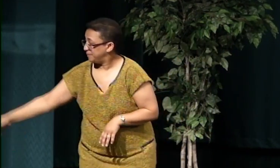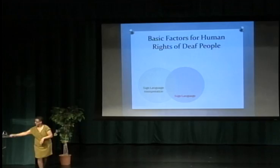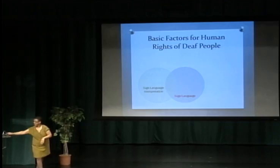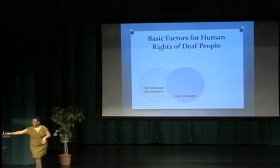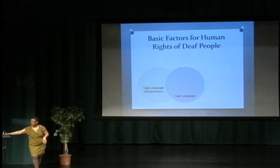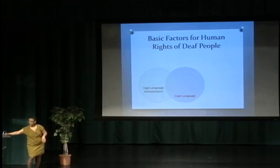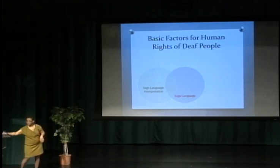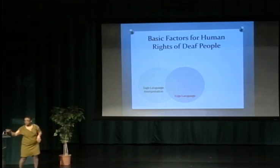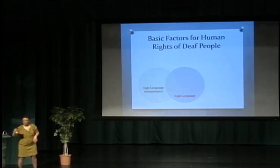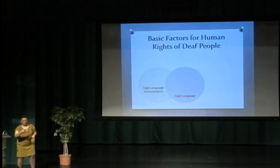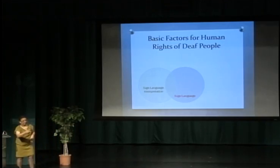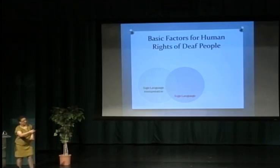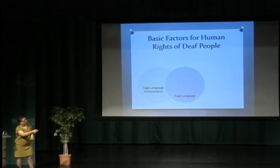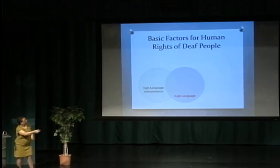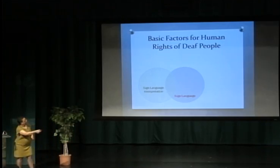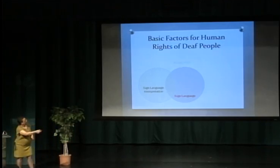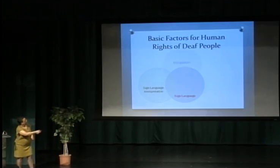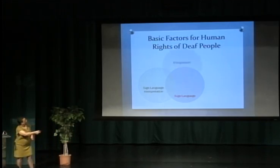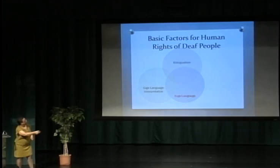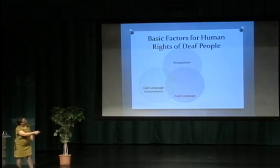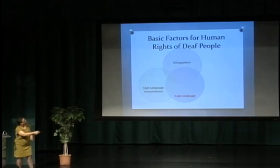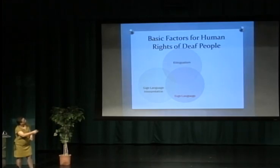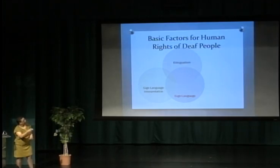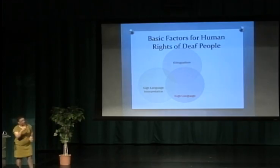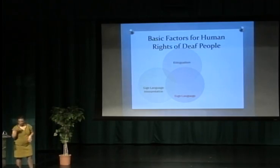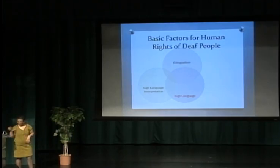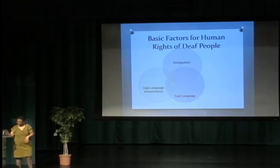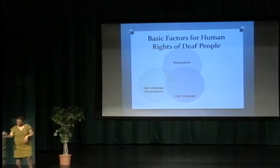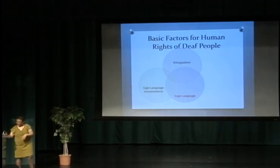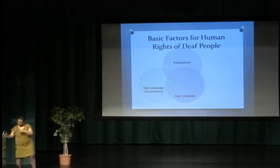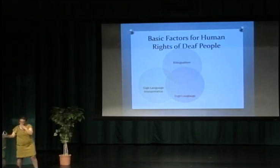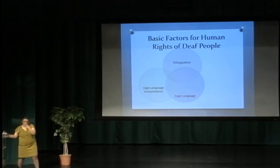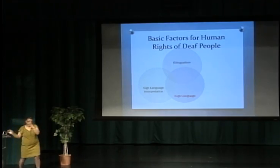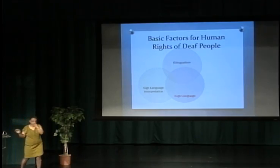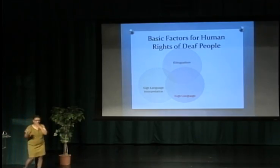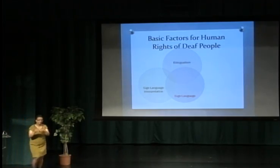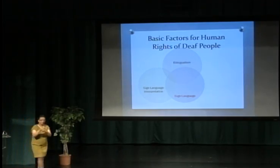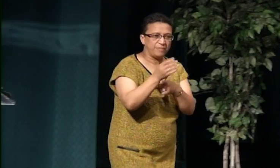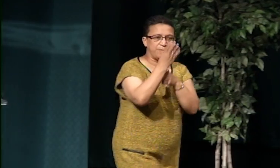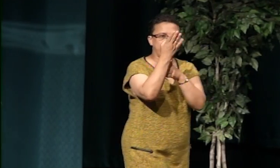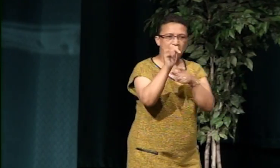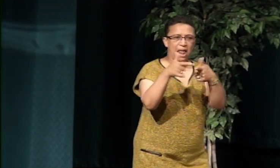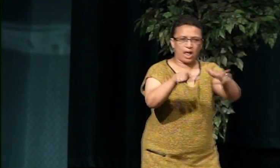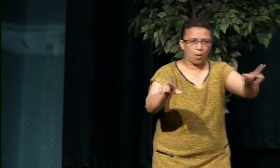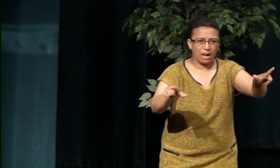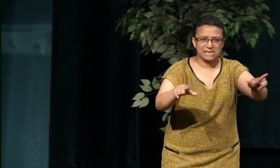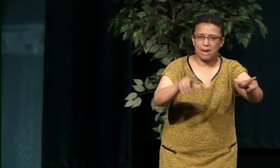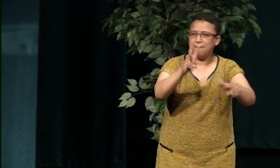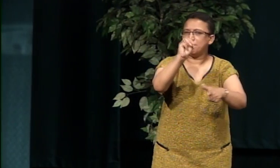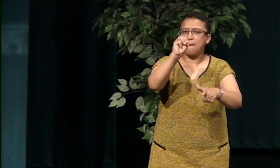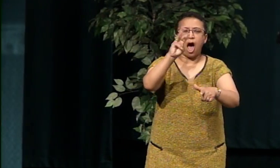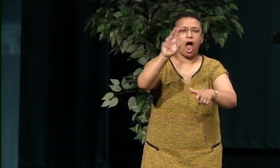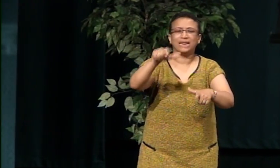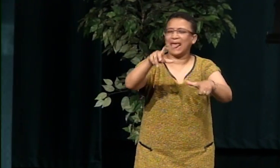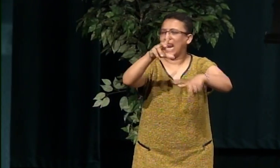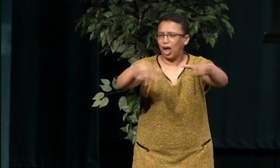And we are responsible to go to government officials to make sure they do understand why we need that.